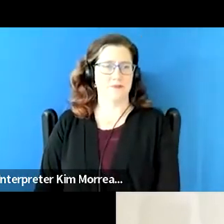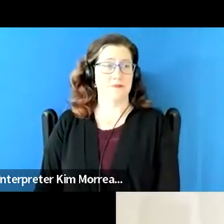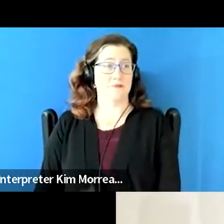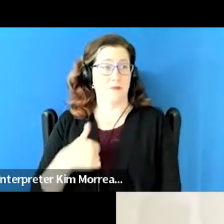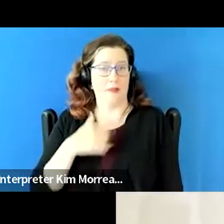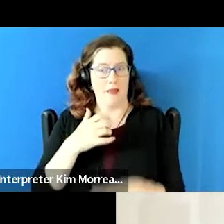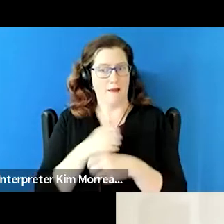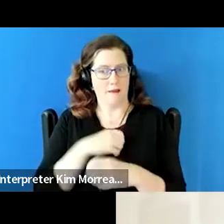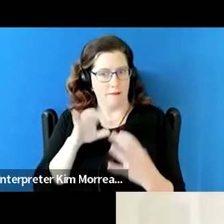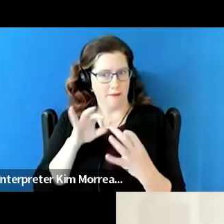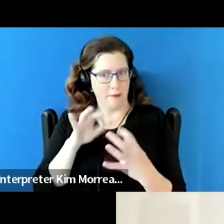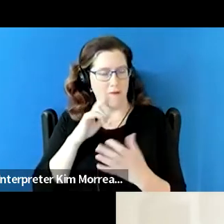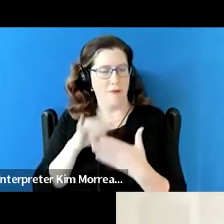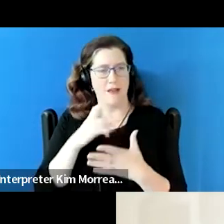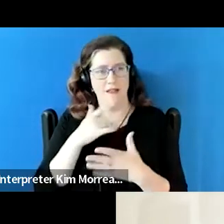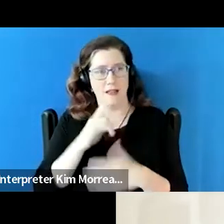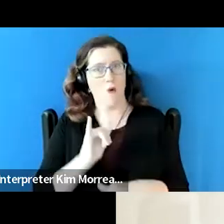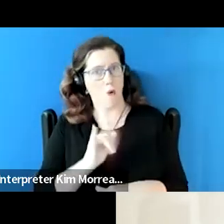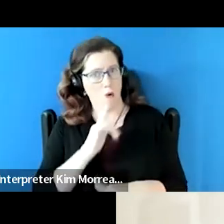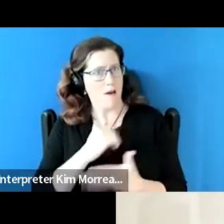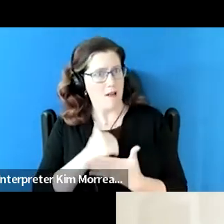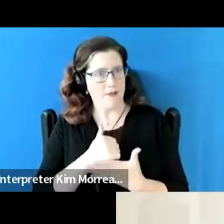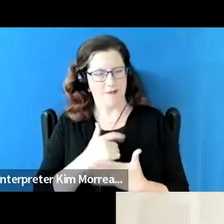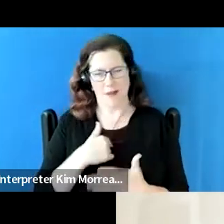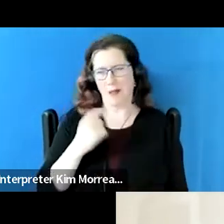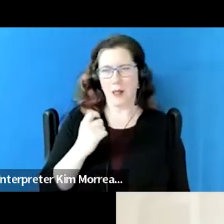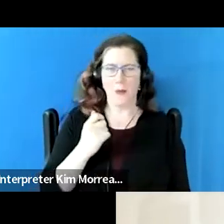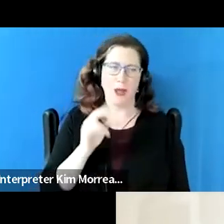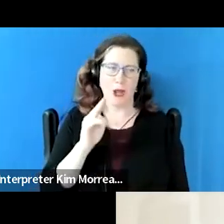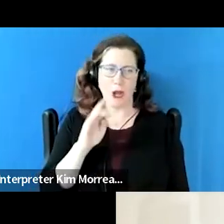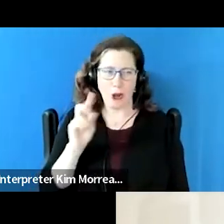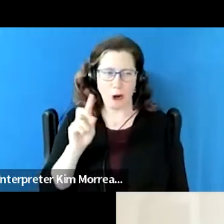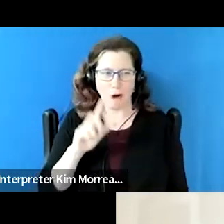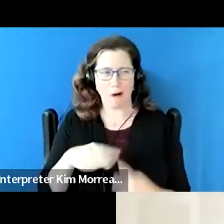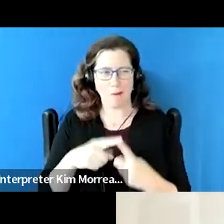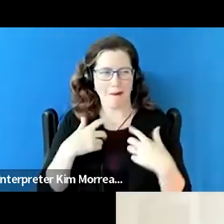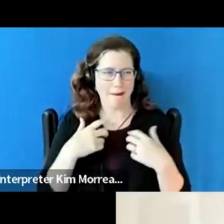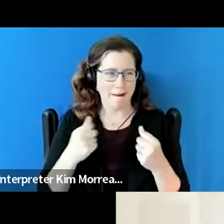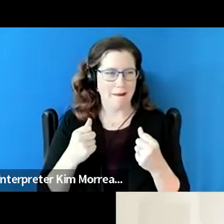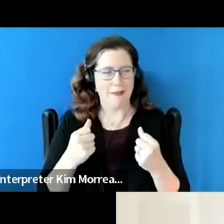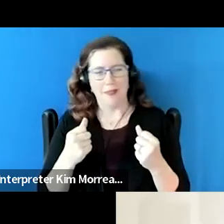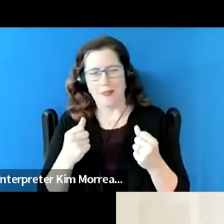on that like, oh, that was really helpful. Like I'm kind of a nerd about health and wellness and I, but I like keep it to myself.